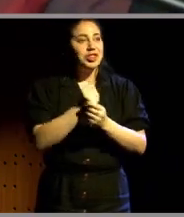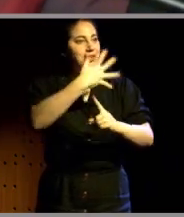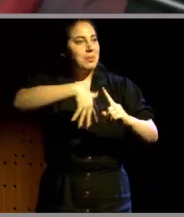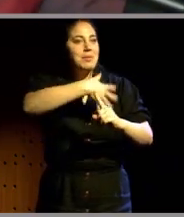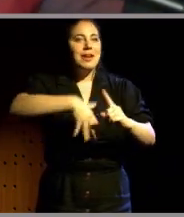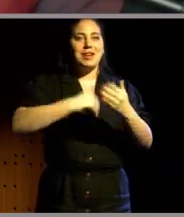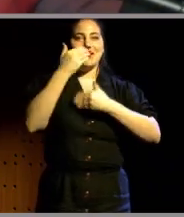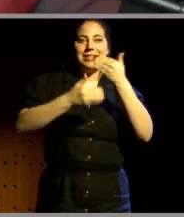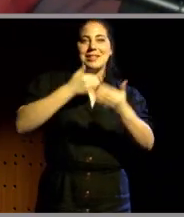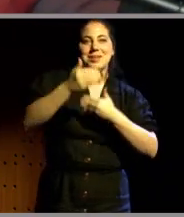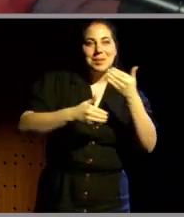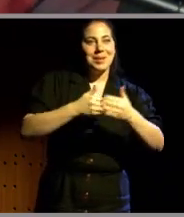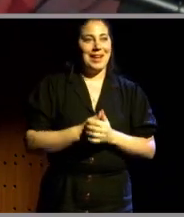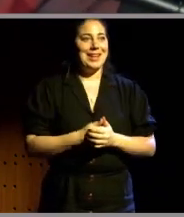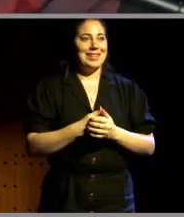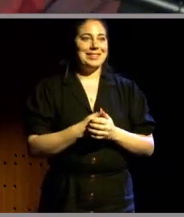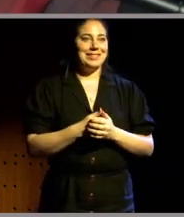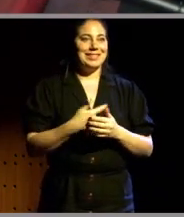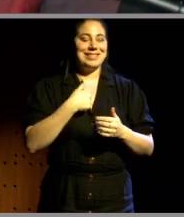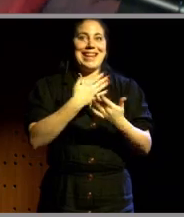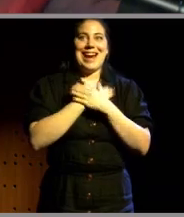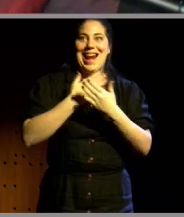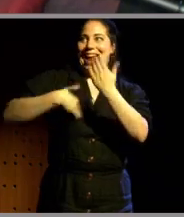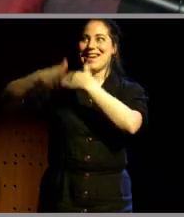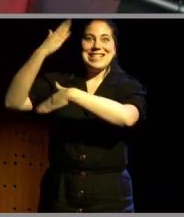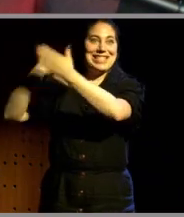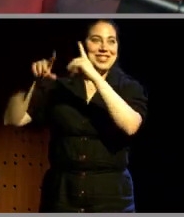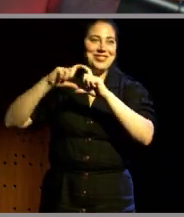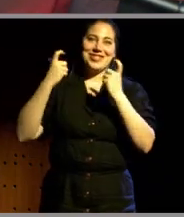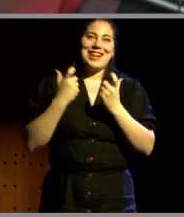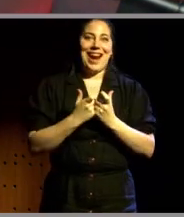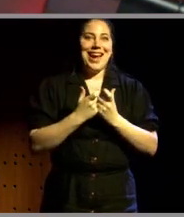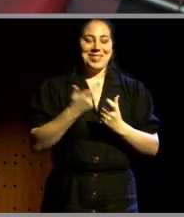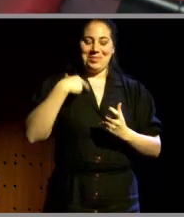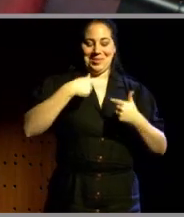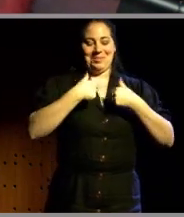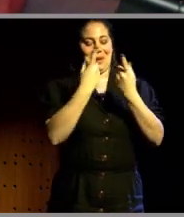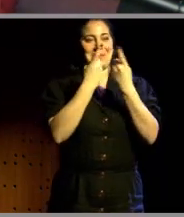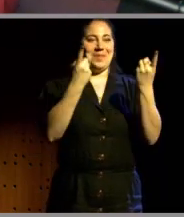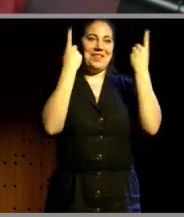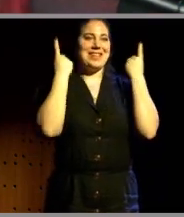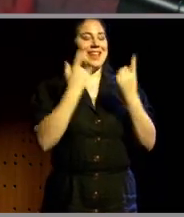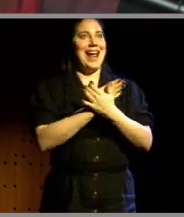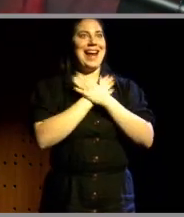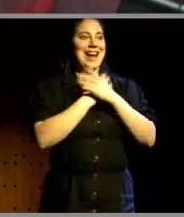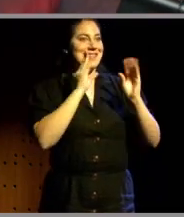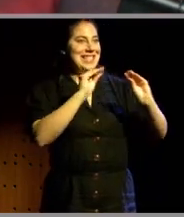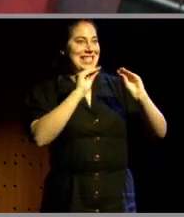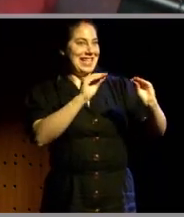They gave me the history lesson 'cause I'm the professor, right? Well, you're a professor too but, you know, clearly... Distinguished Yeah, I'm distinguished professor.